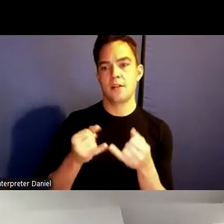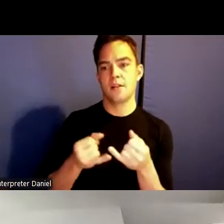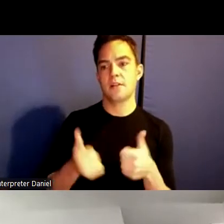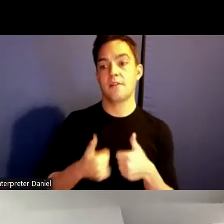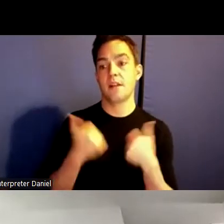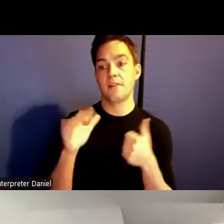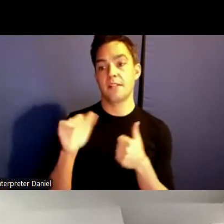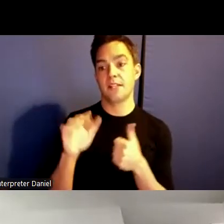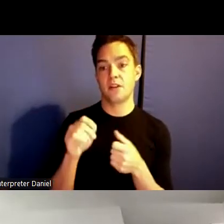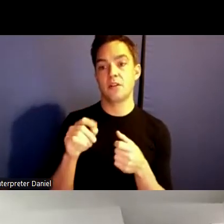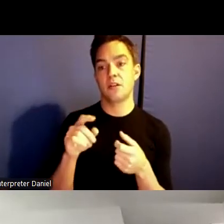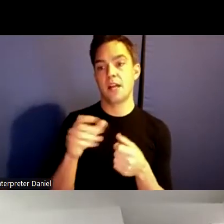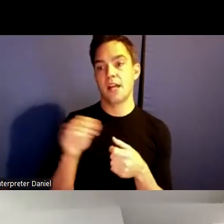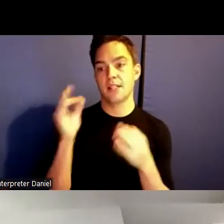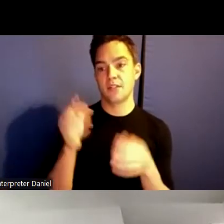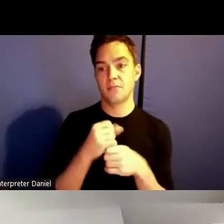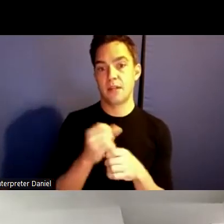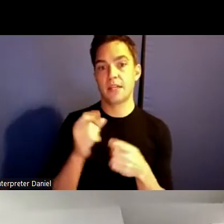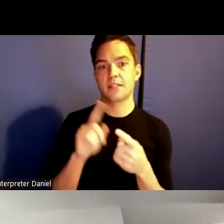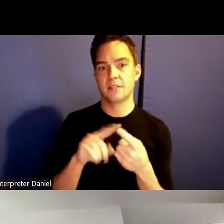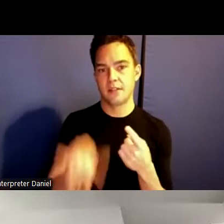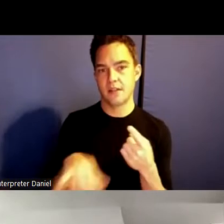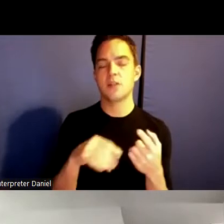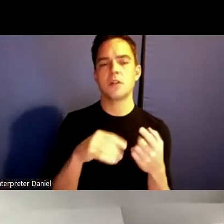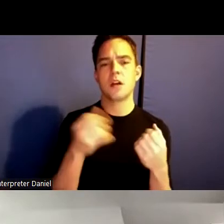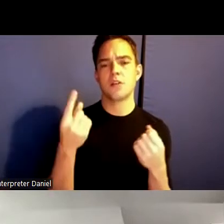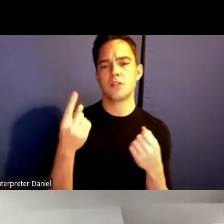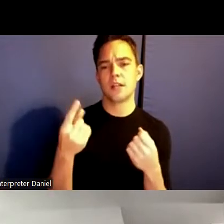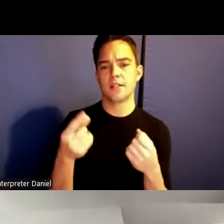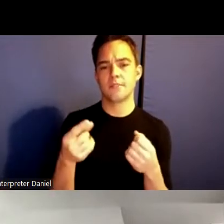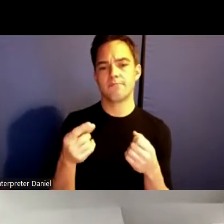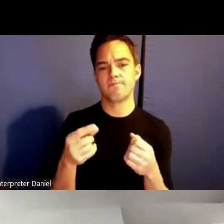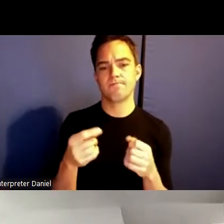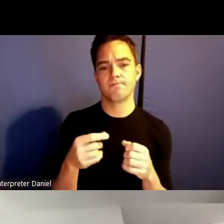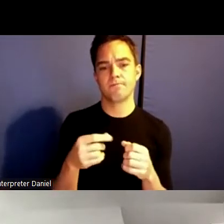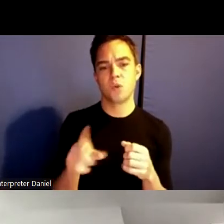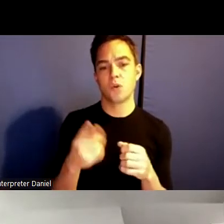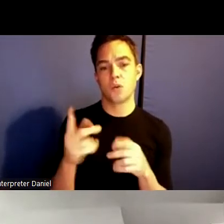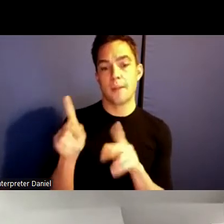making. So understanding not only the person, but also the person within the cultural